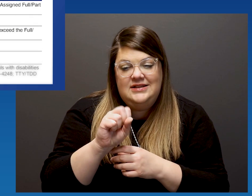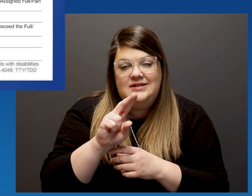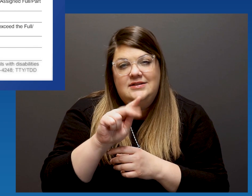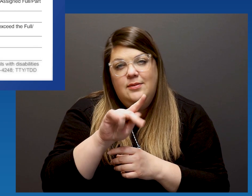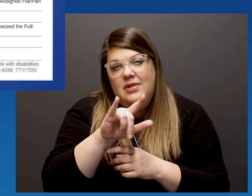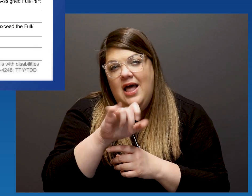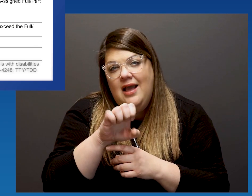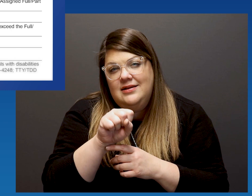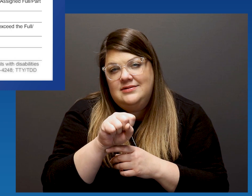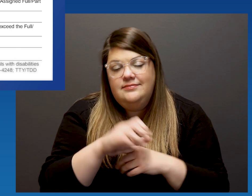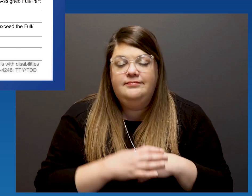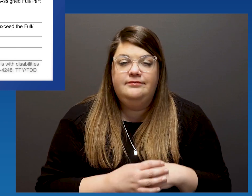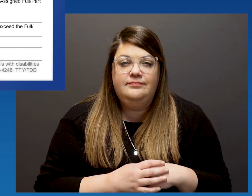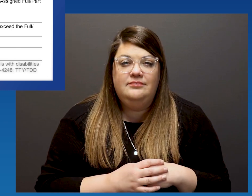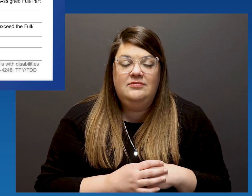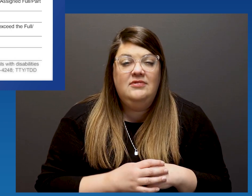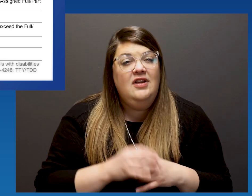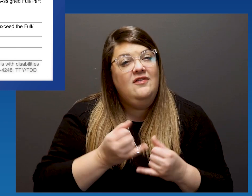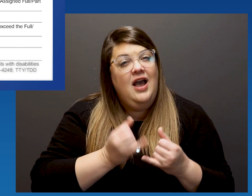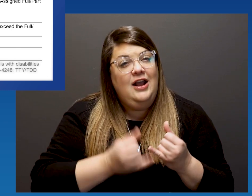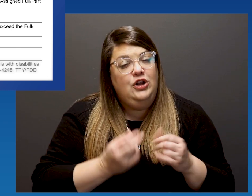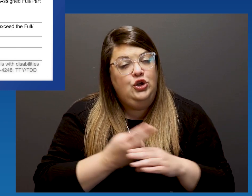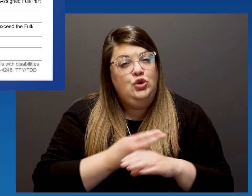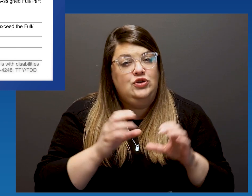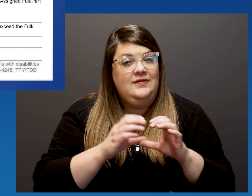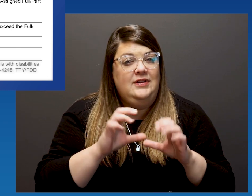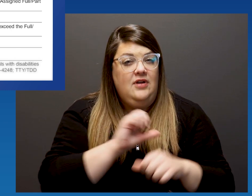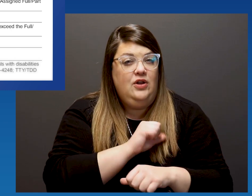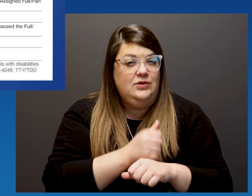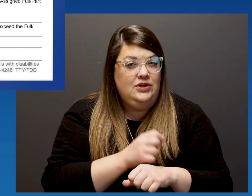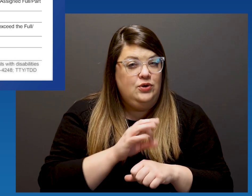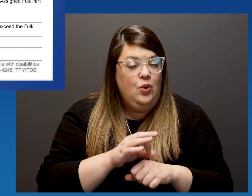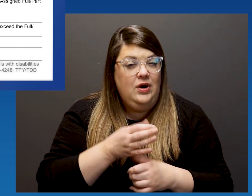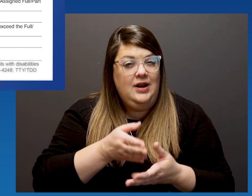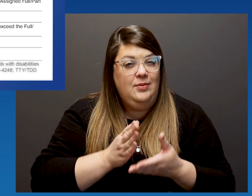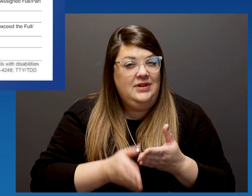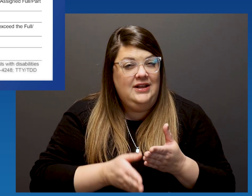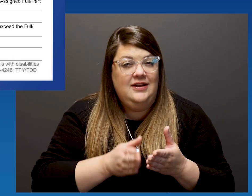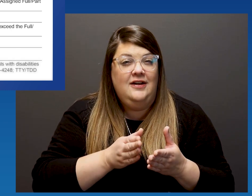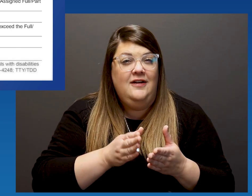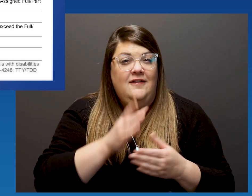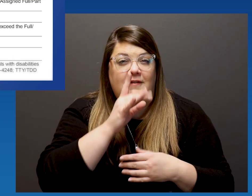Finally, use the Certificate of Authorization or completed Verbal Notice of Eligibility